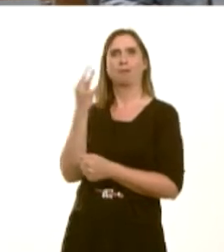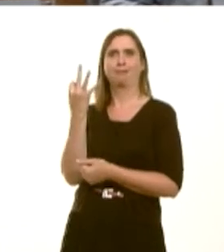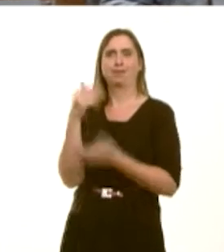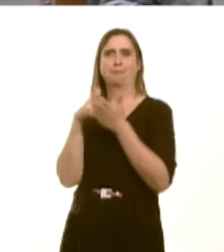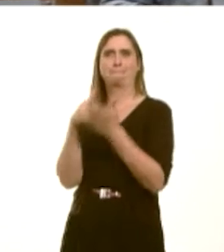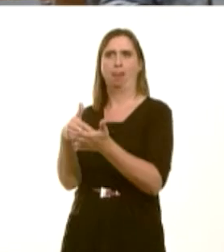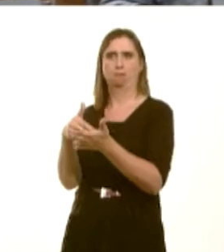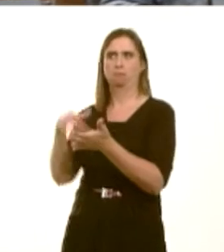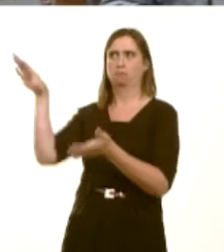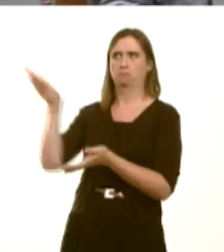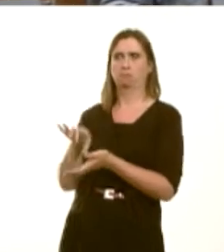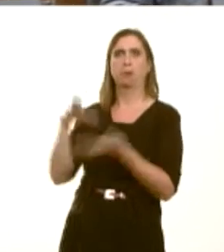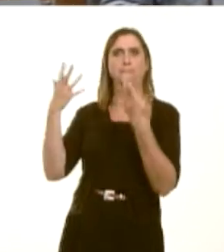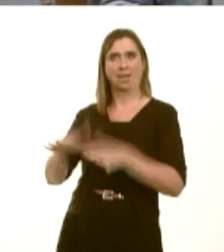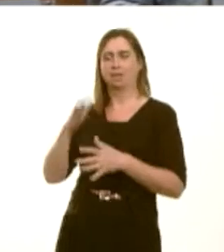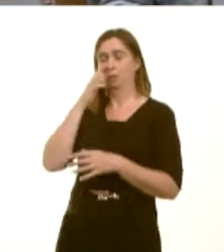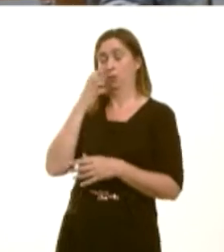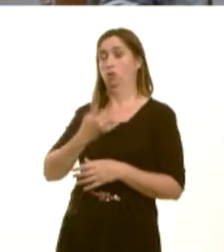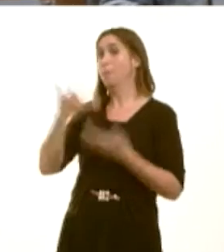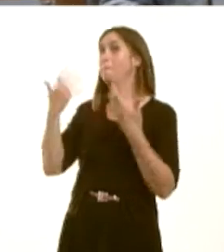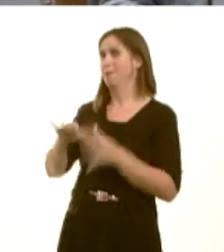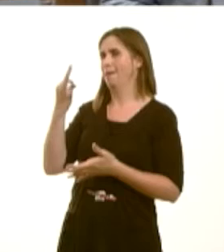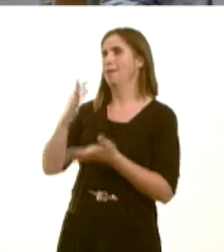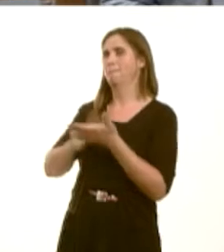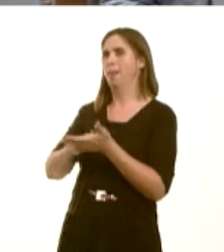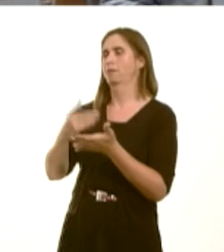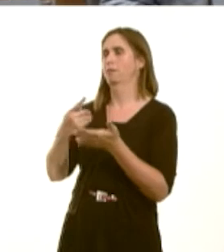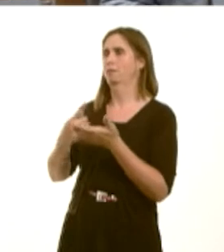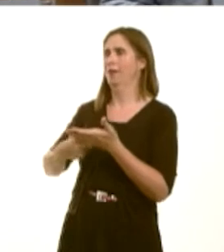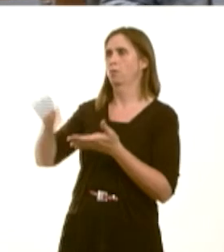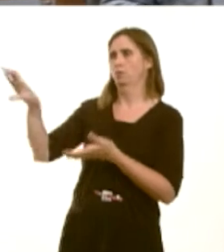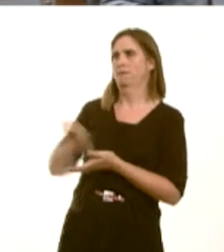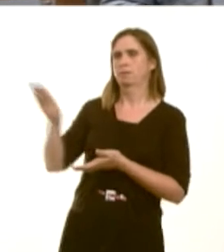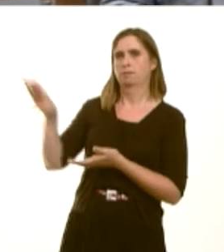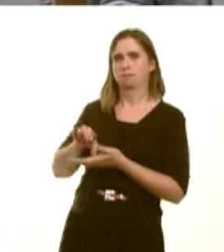I know that SEACAMS and the Welsh European Funding Office are working at present on a